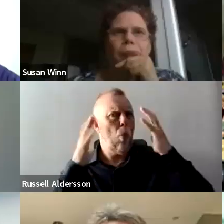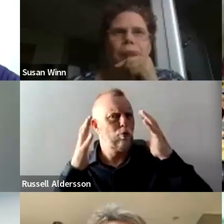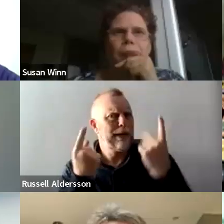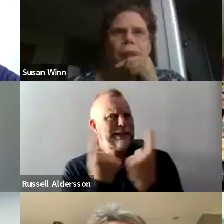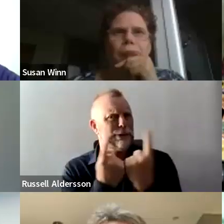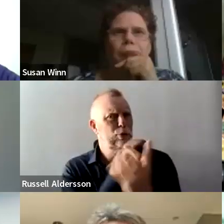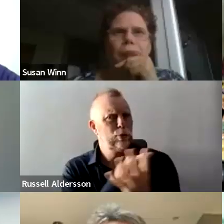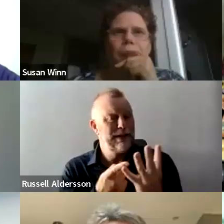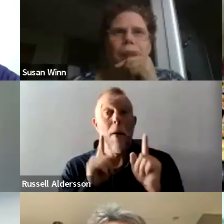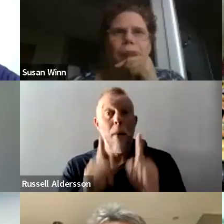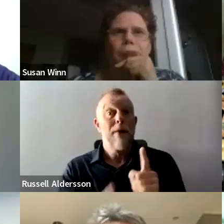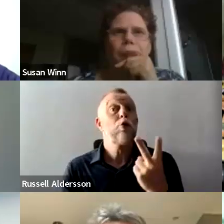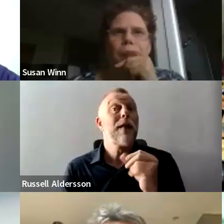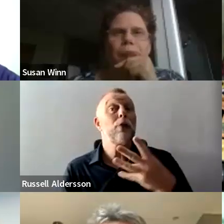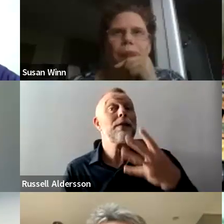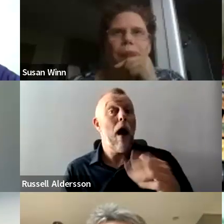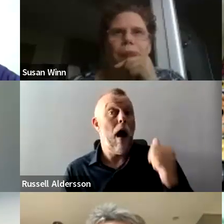However, 2009 is still quite some time